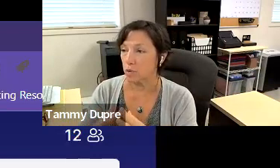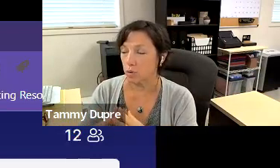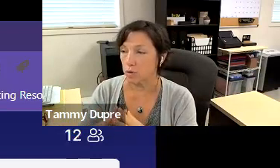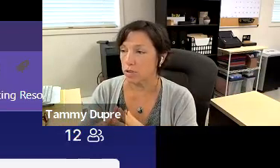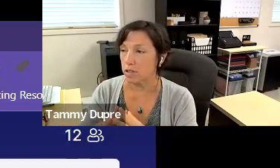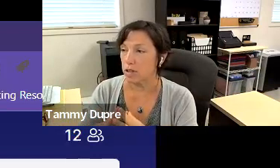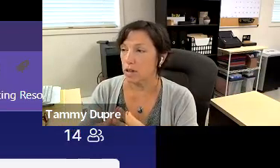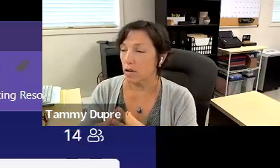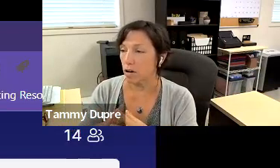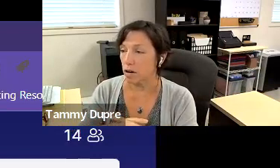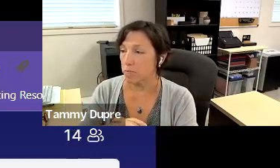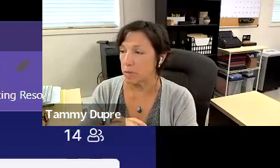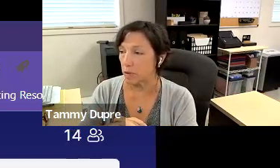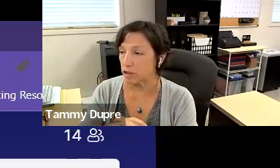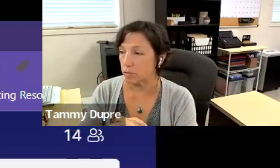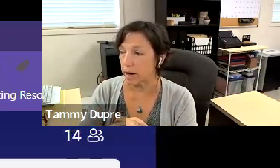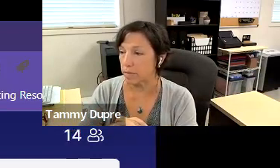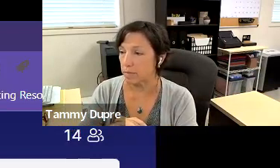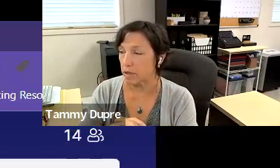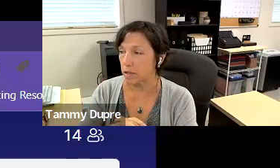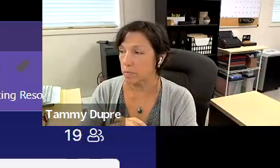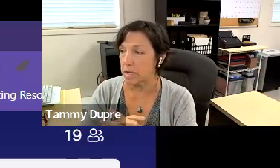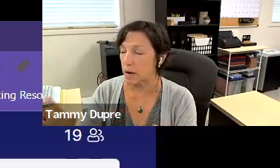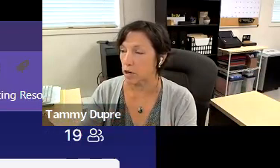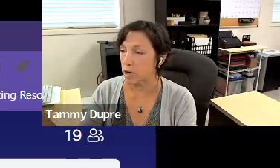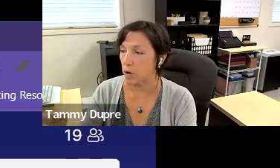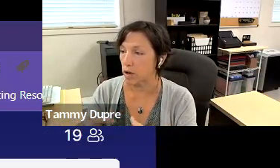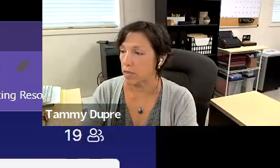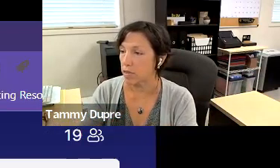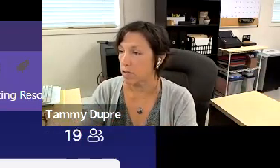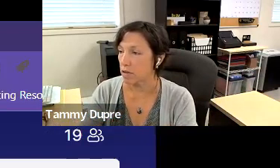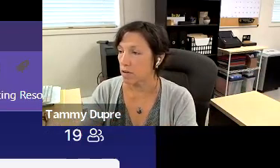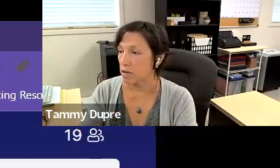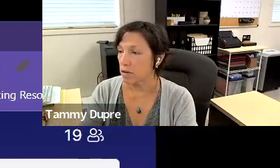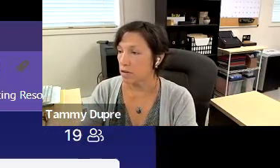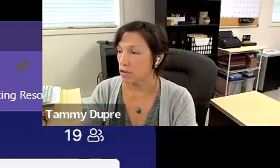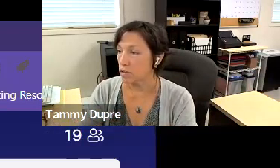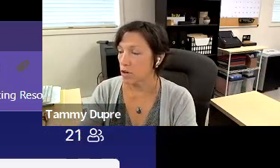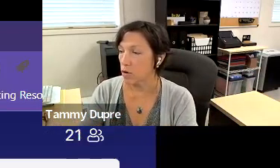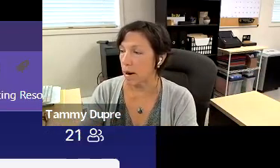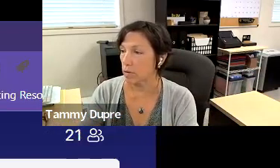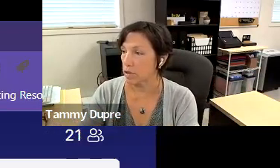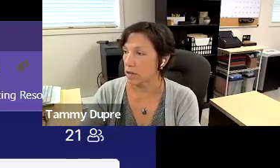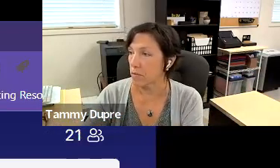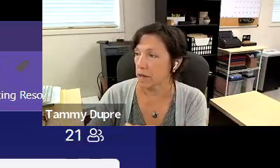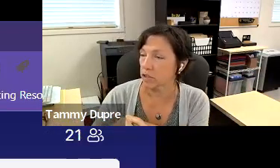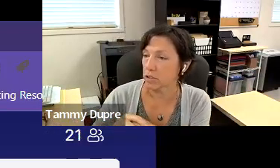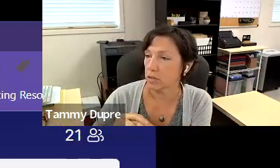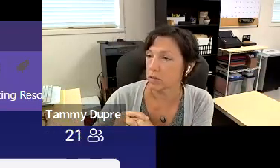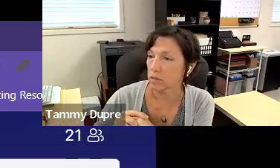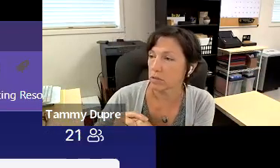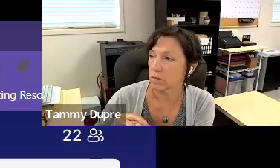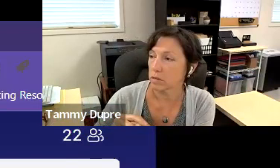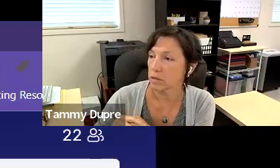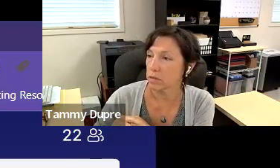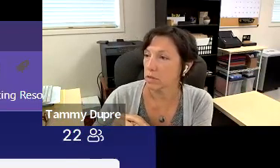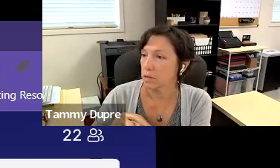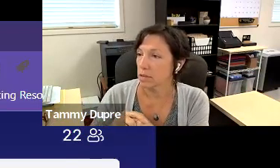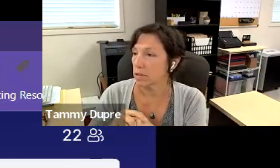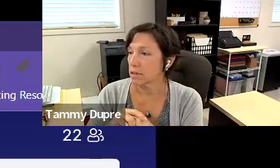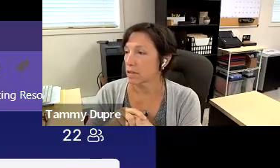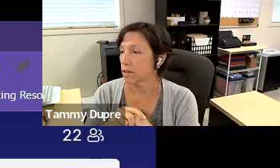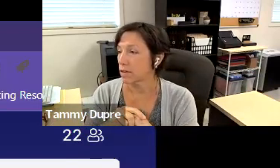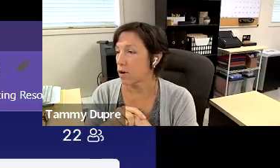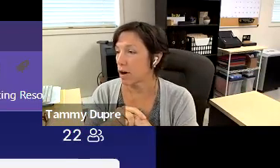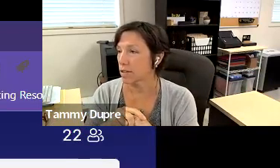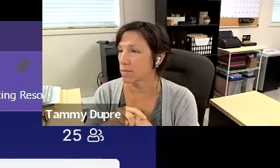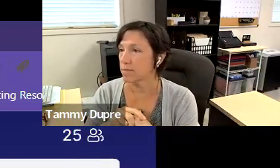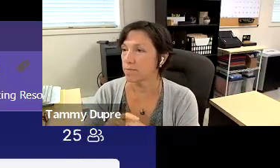Different schools or people that you might be networking with. Just to know about the information.